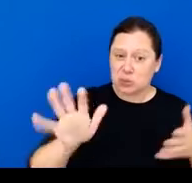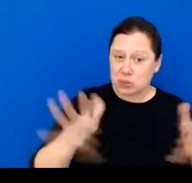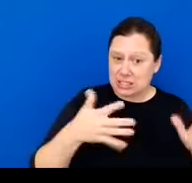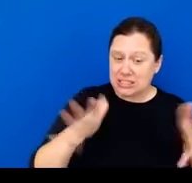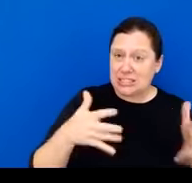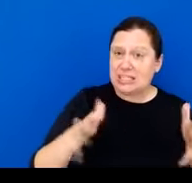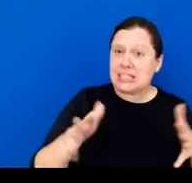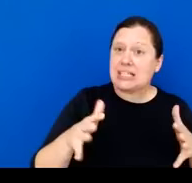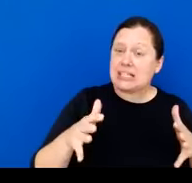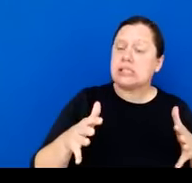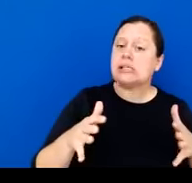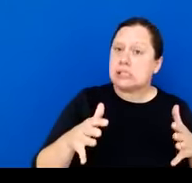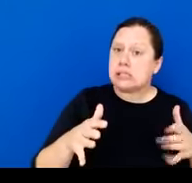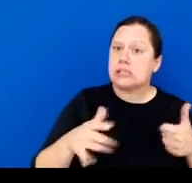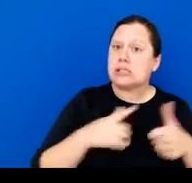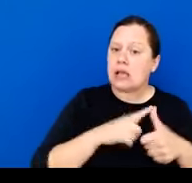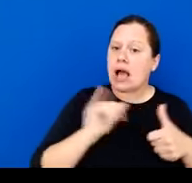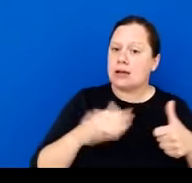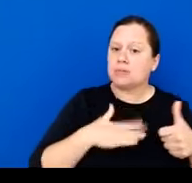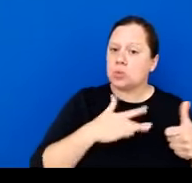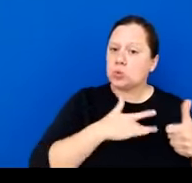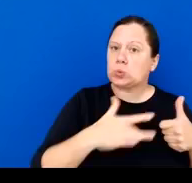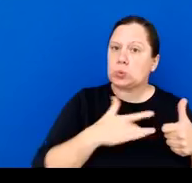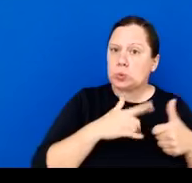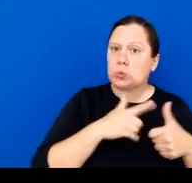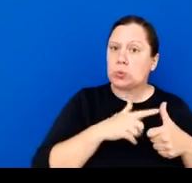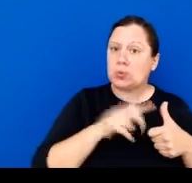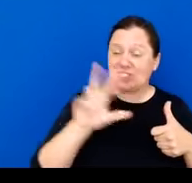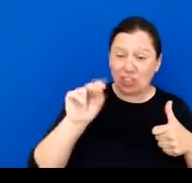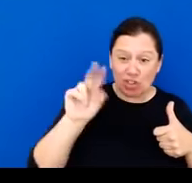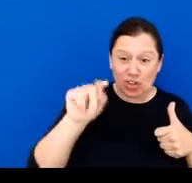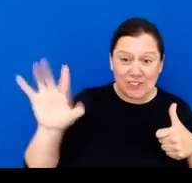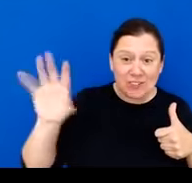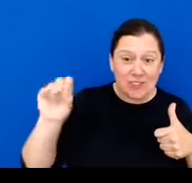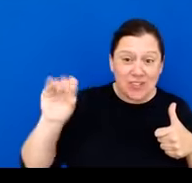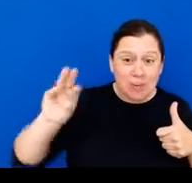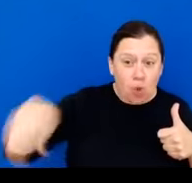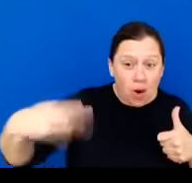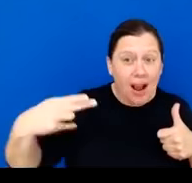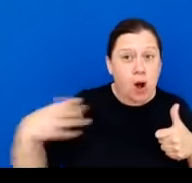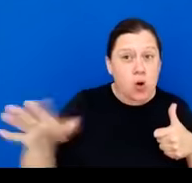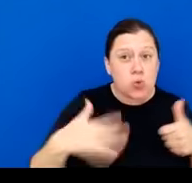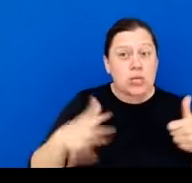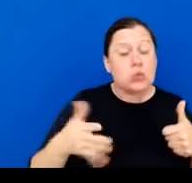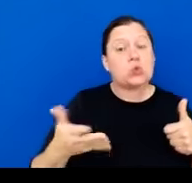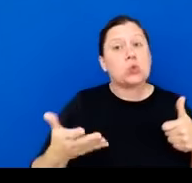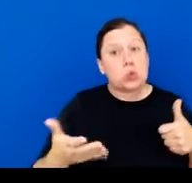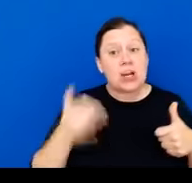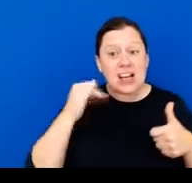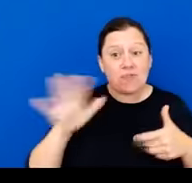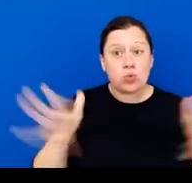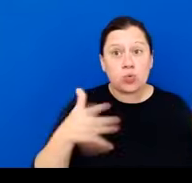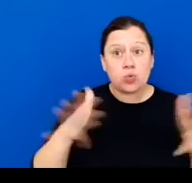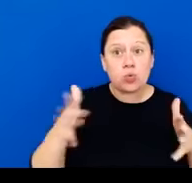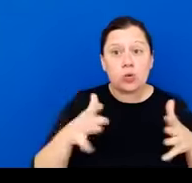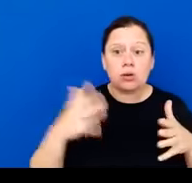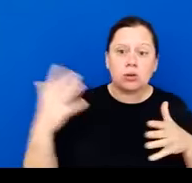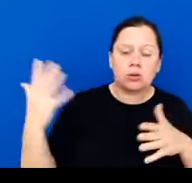miles per hour gusts is blowing down those fire weakened trees and those snags so that's a huge weather concern